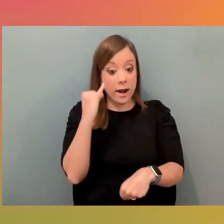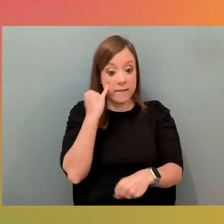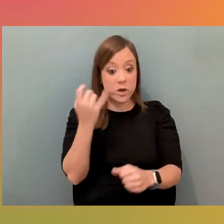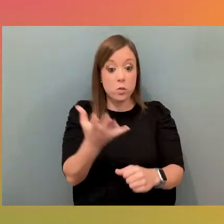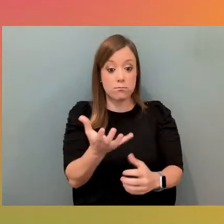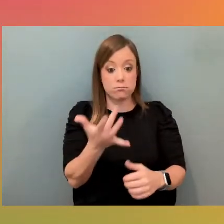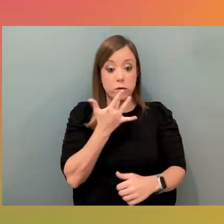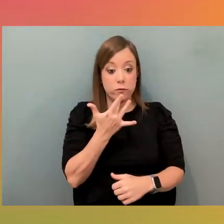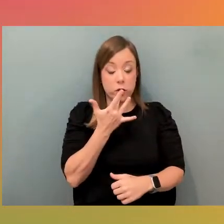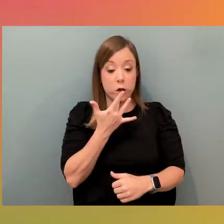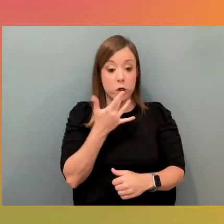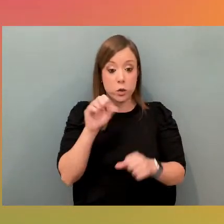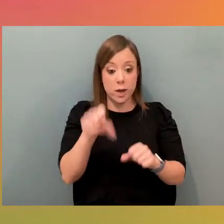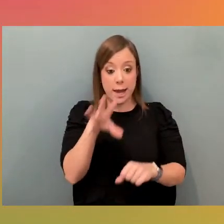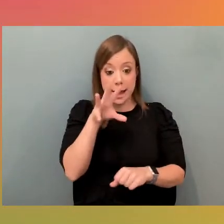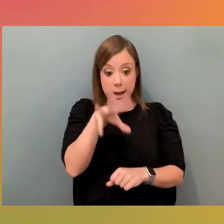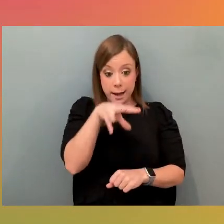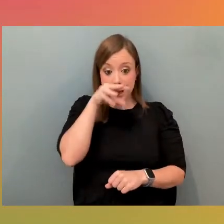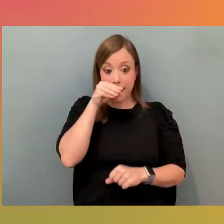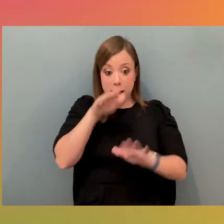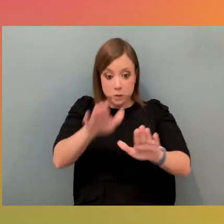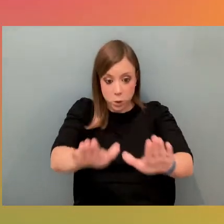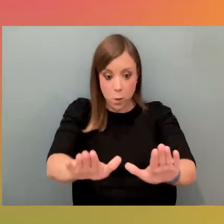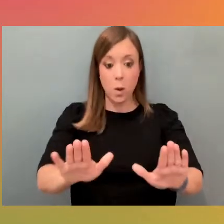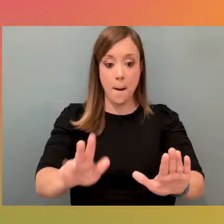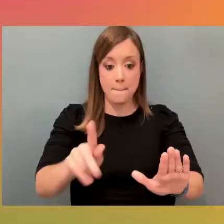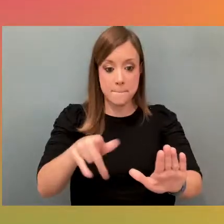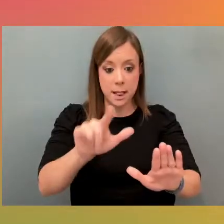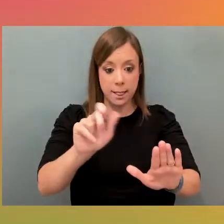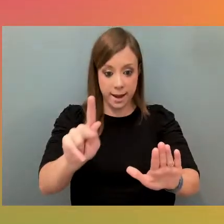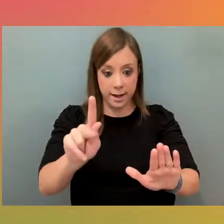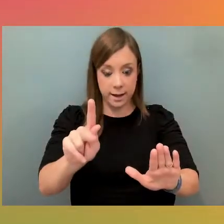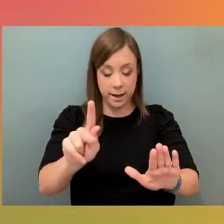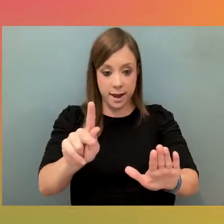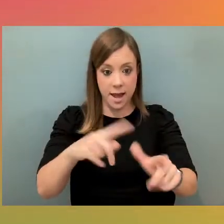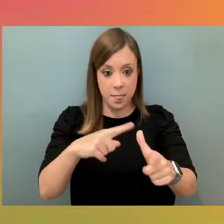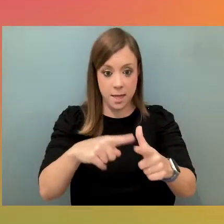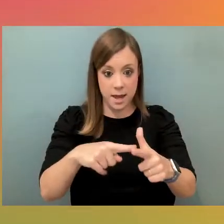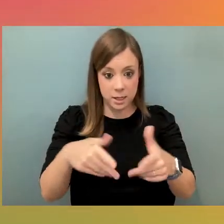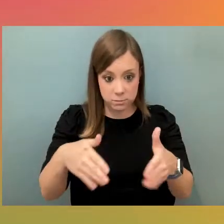DOG. NOW YOU'RE WELCOME TO STAY IN